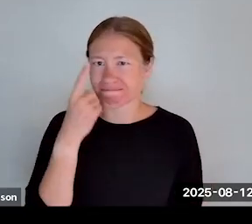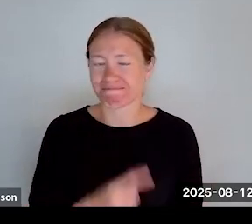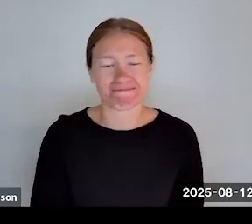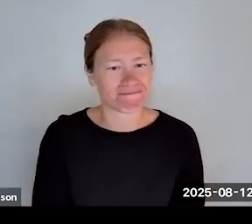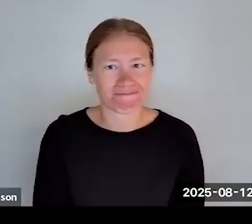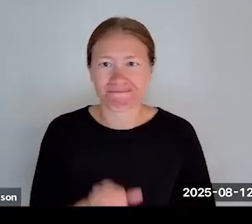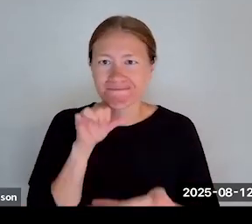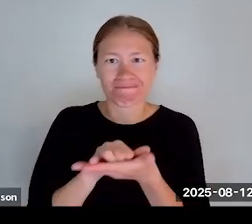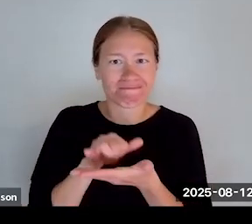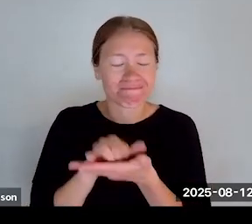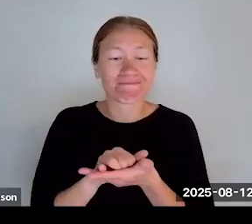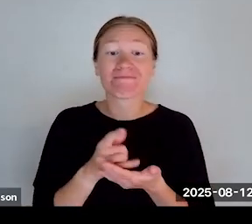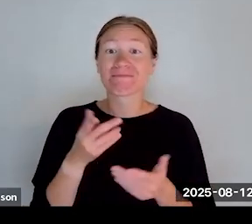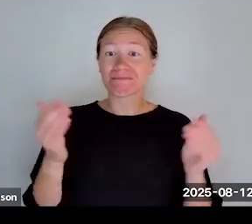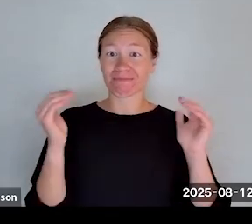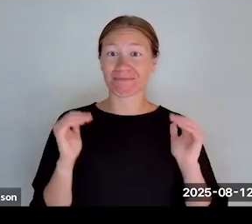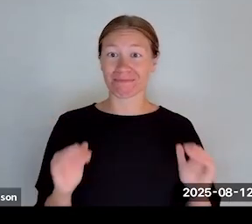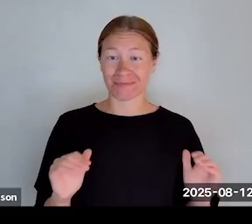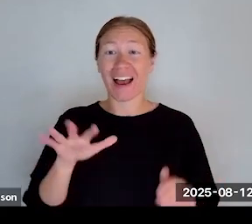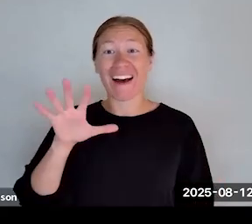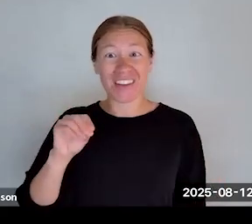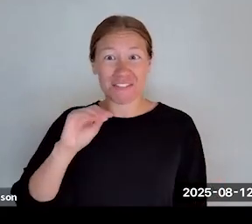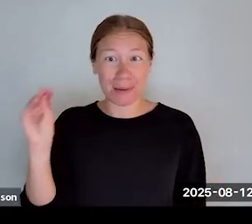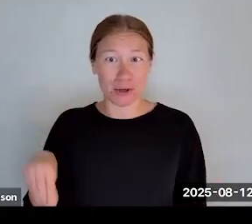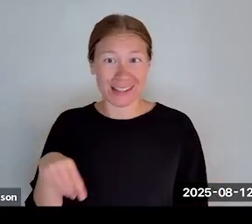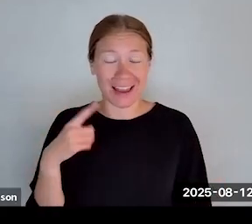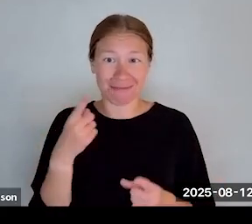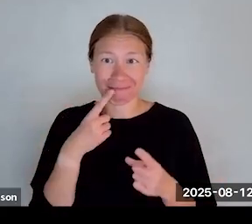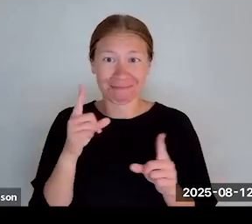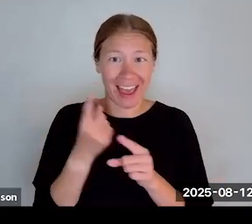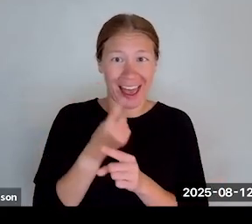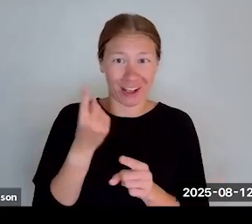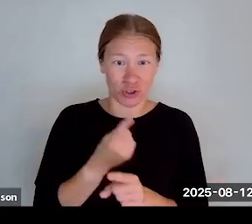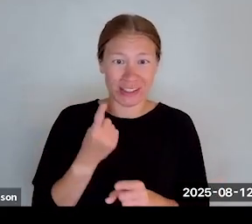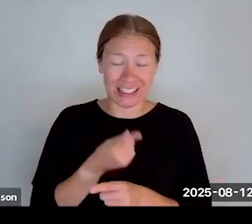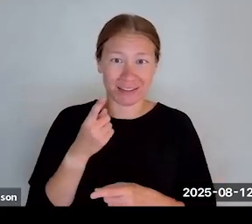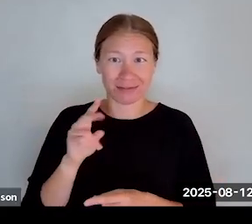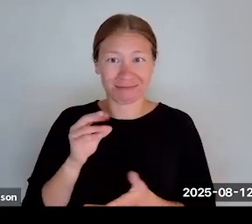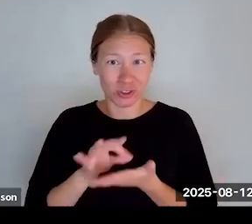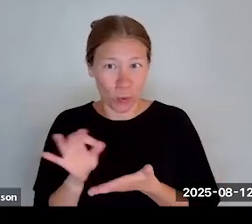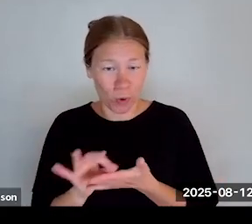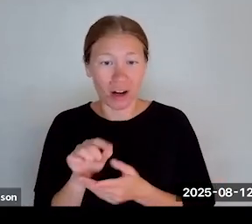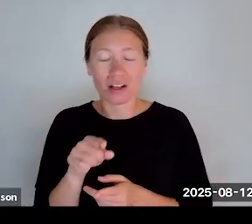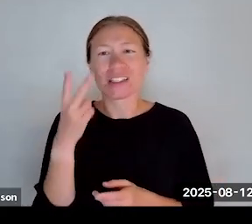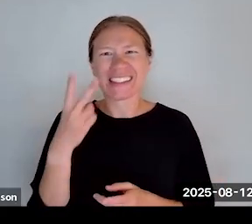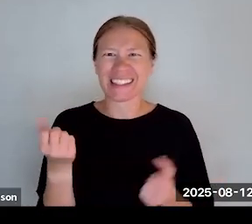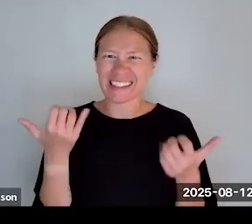with a 50% accuracy rate, simulated in this next example, you can see there are still significant gaps